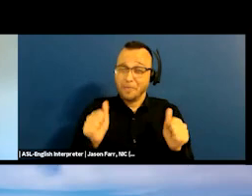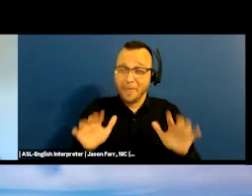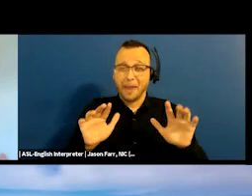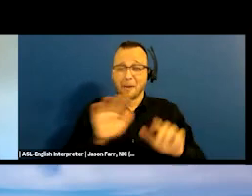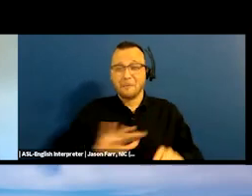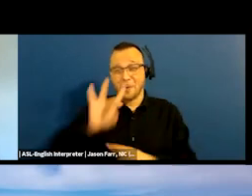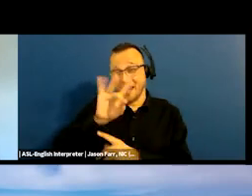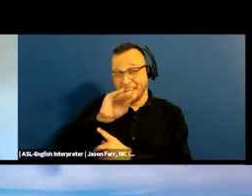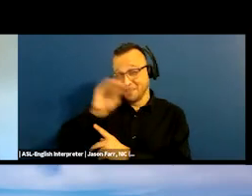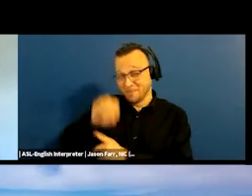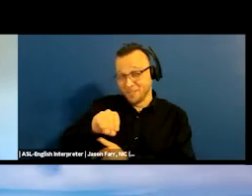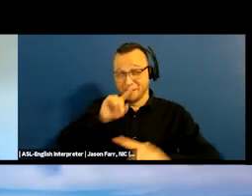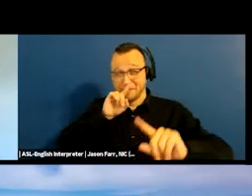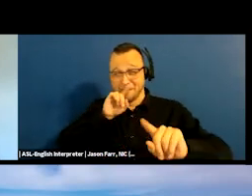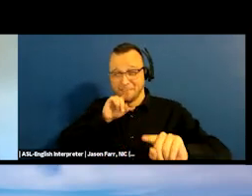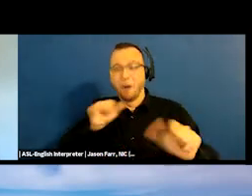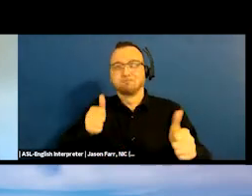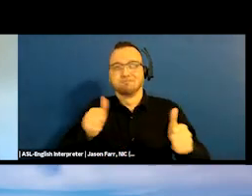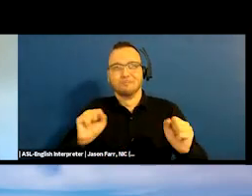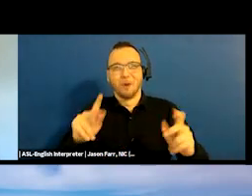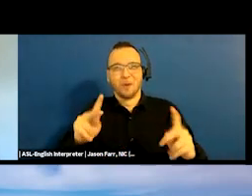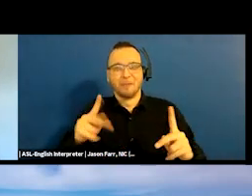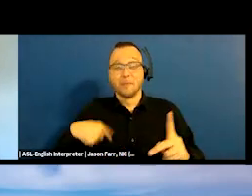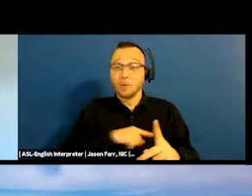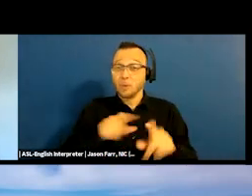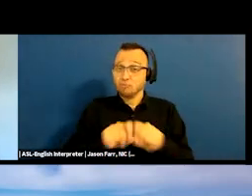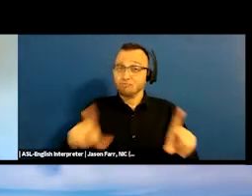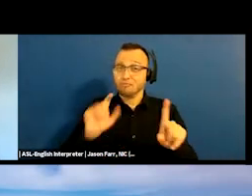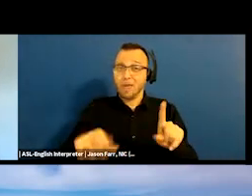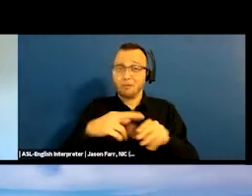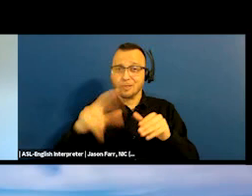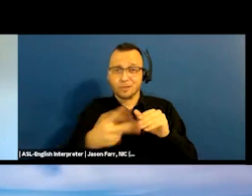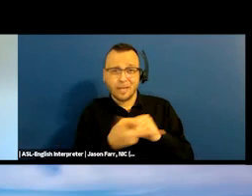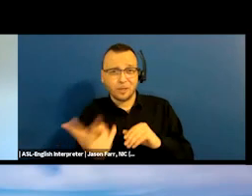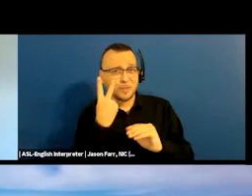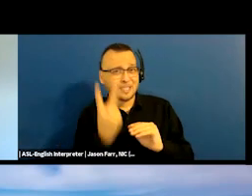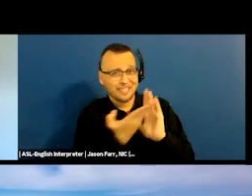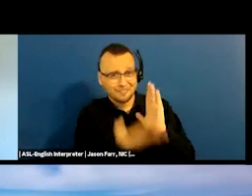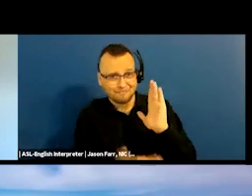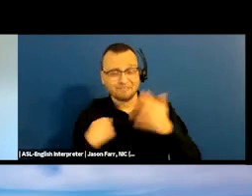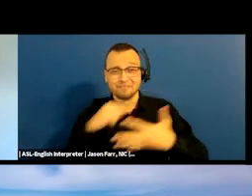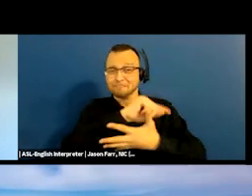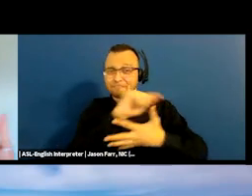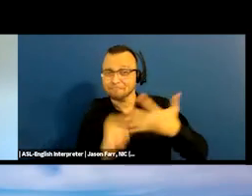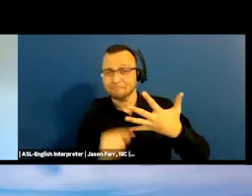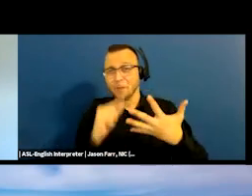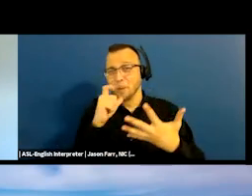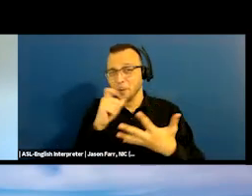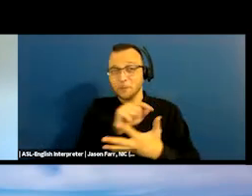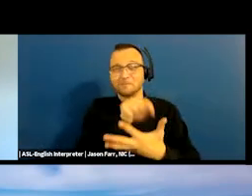All right, and we will end it in five, four, three, two, one.